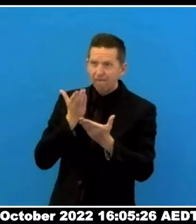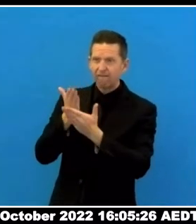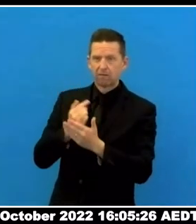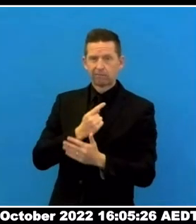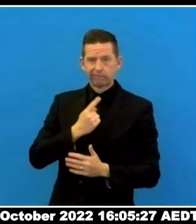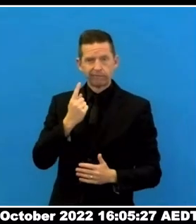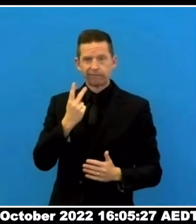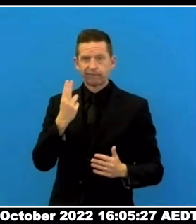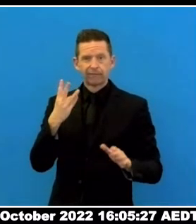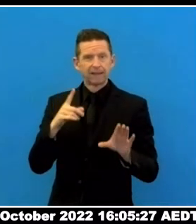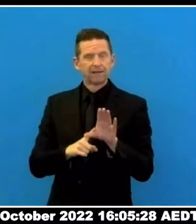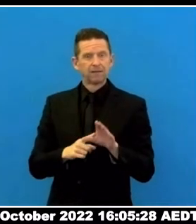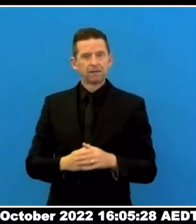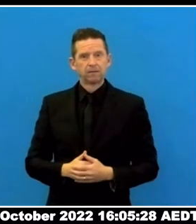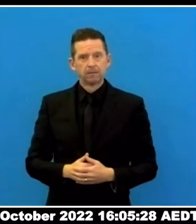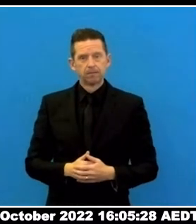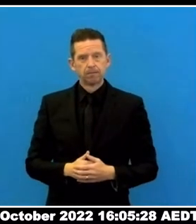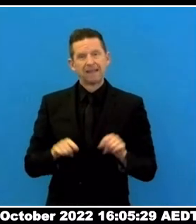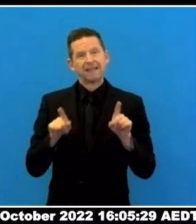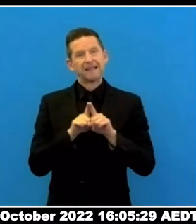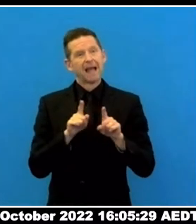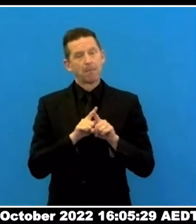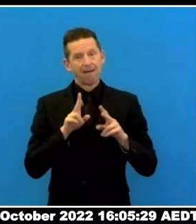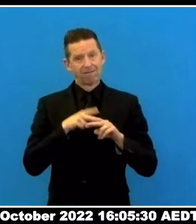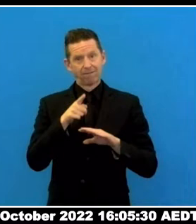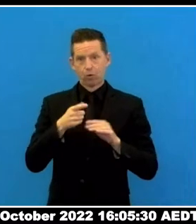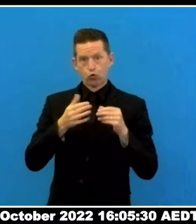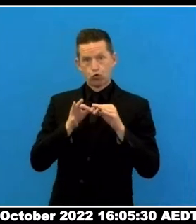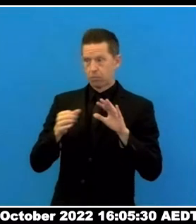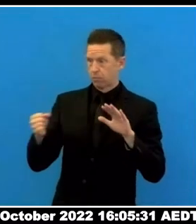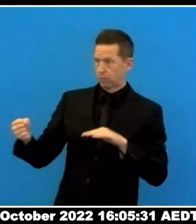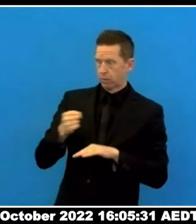The second problem is, again, interpreting which will double the time.